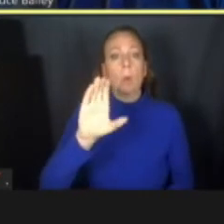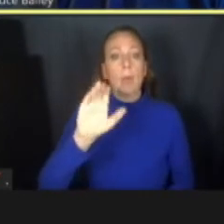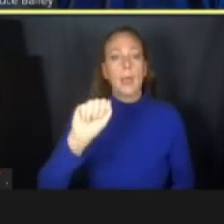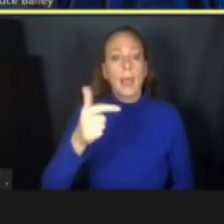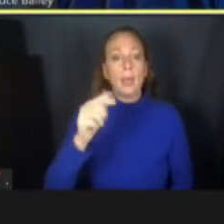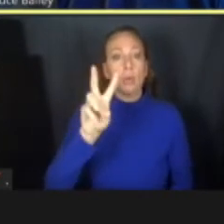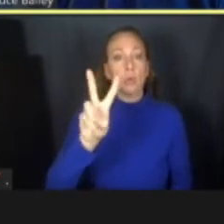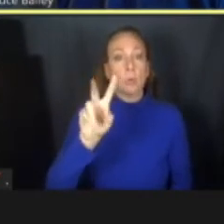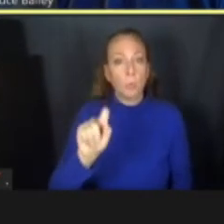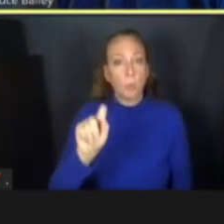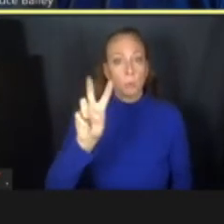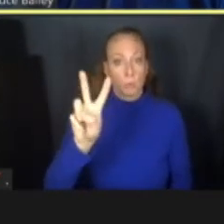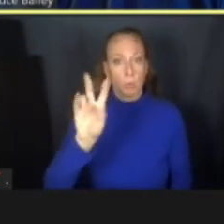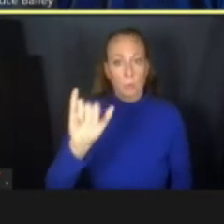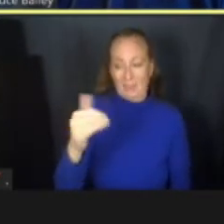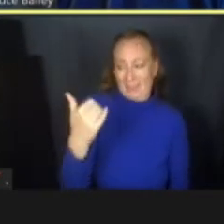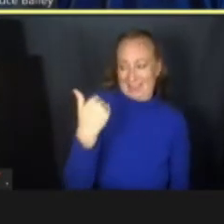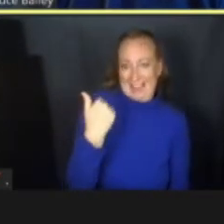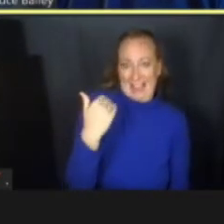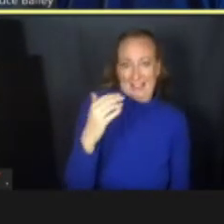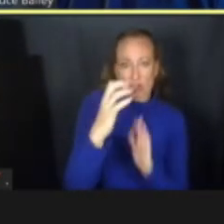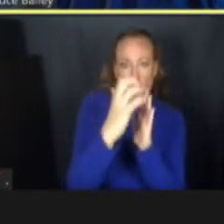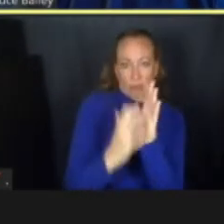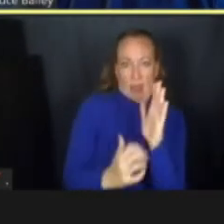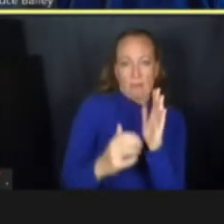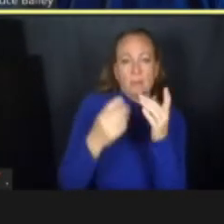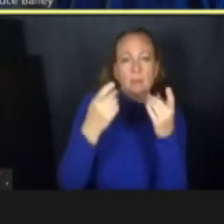The last working draft was in August of 2020.